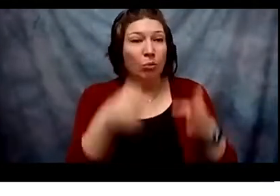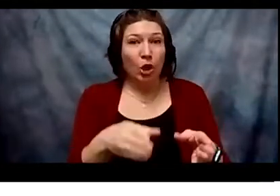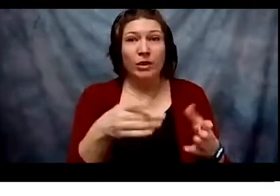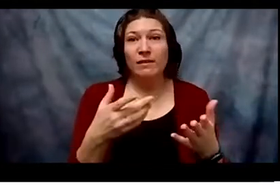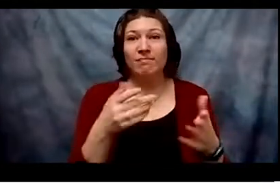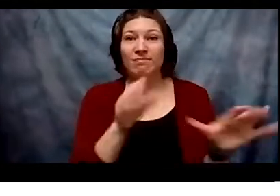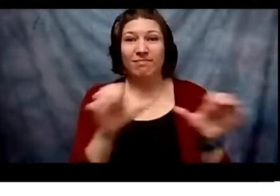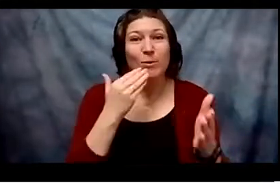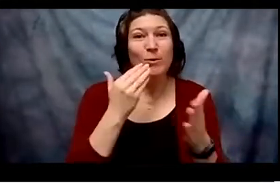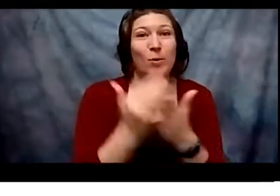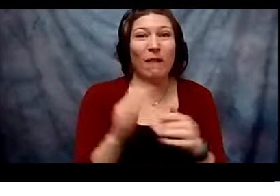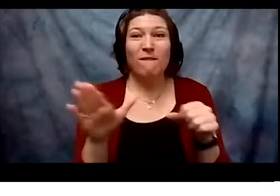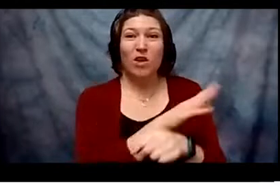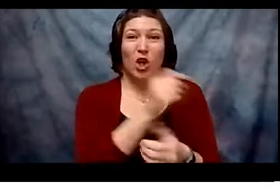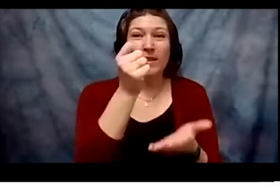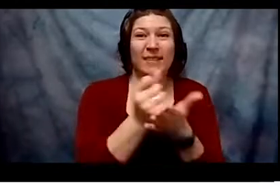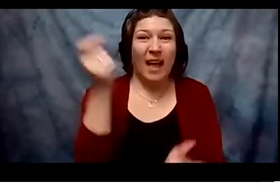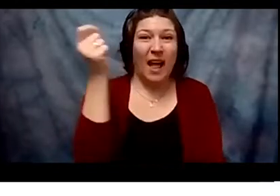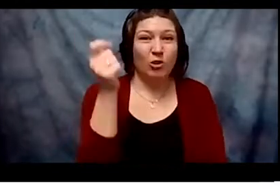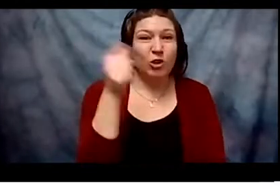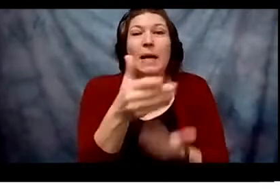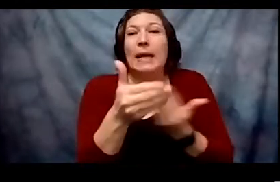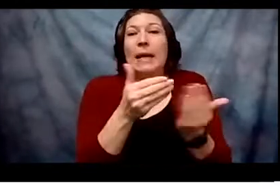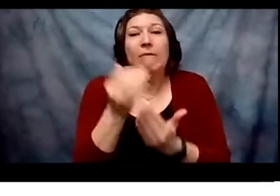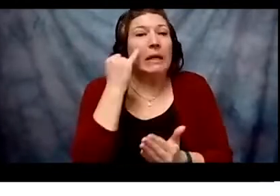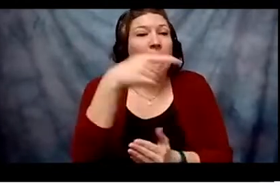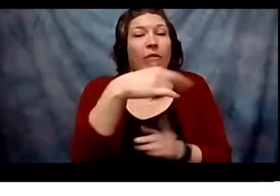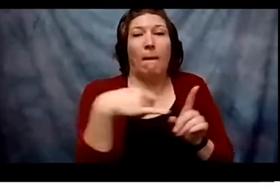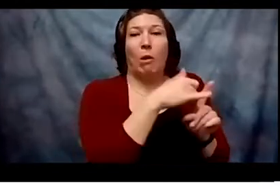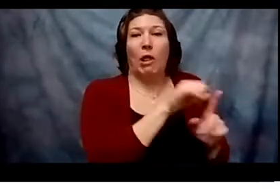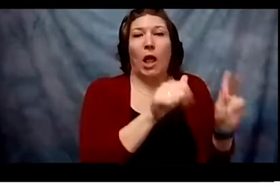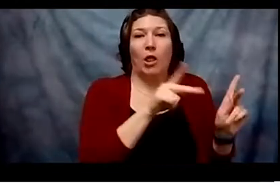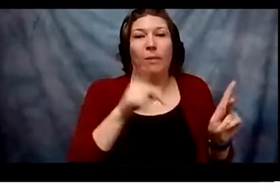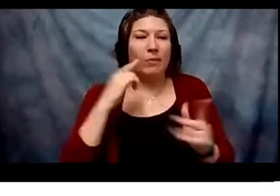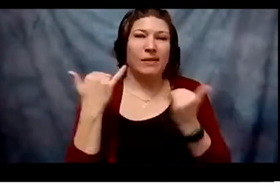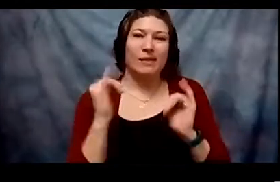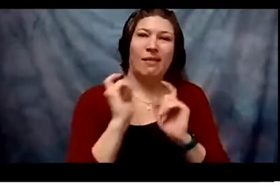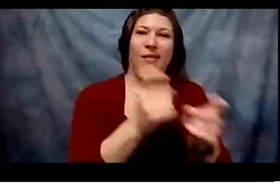even if they might mistreat or bully other people daily.